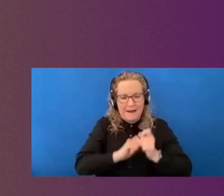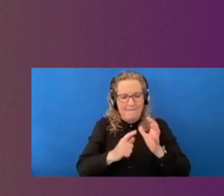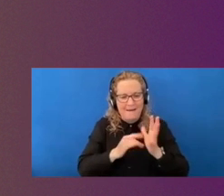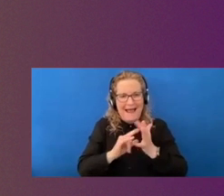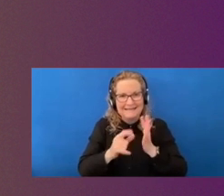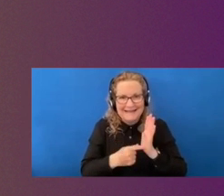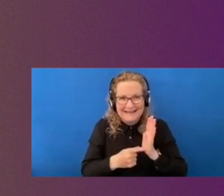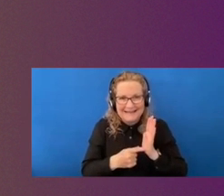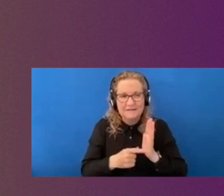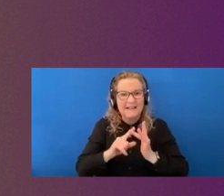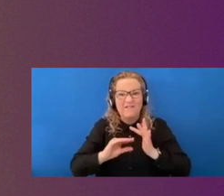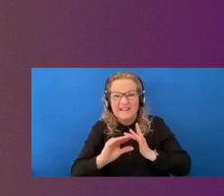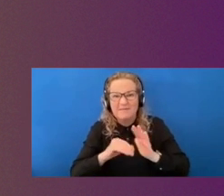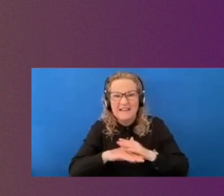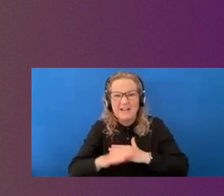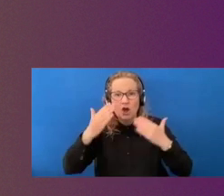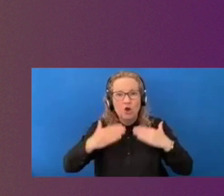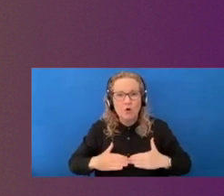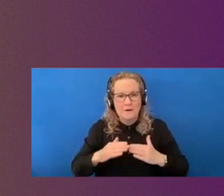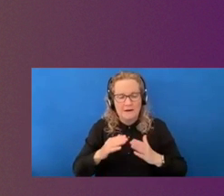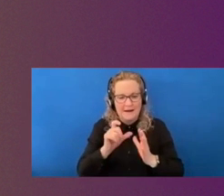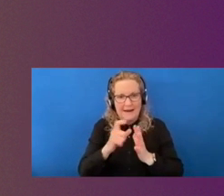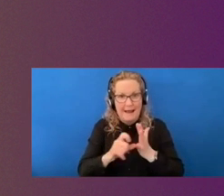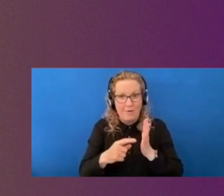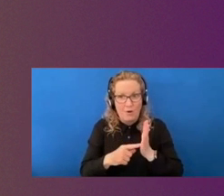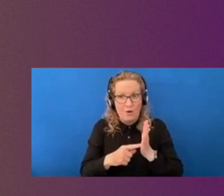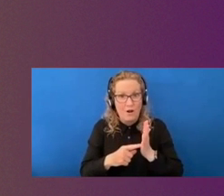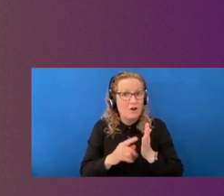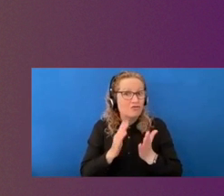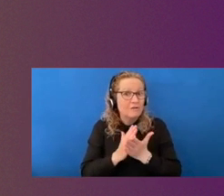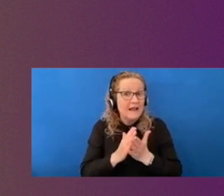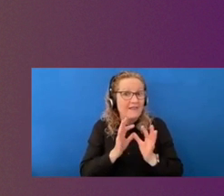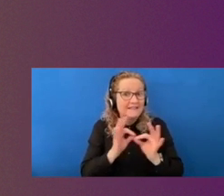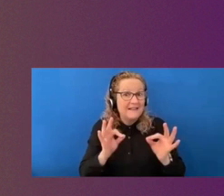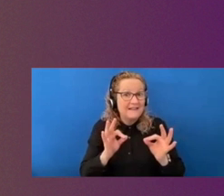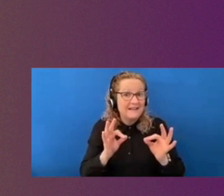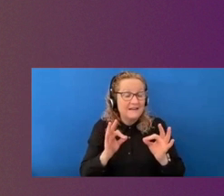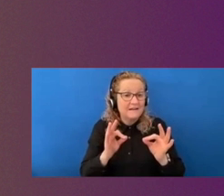capital because there's really nothing about us without us 13 trillion is such a huge number I